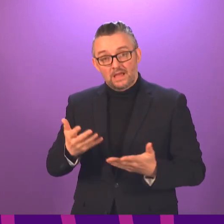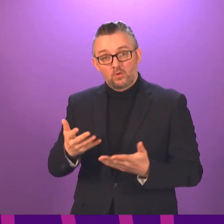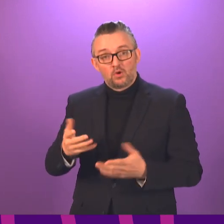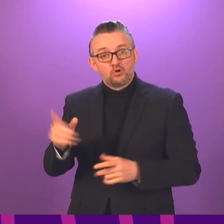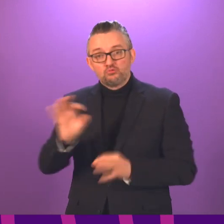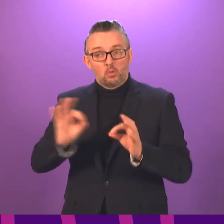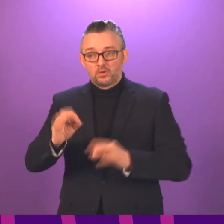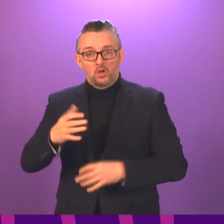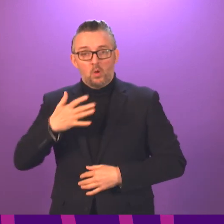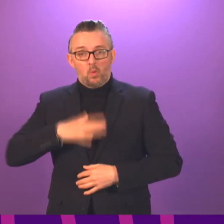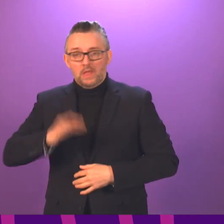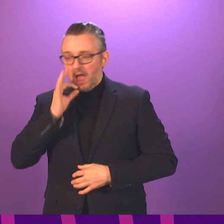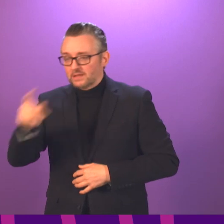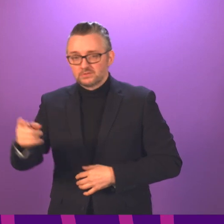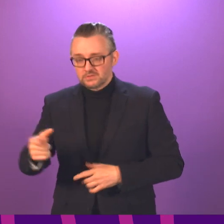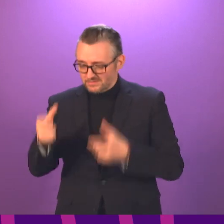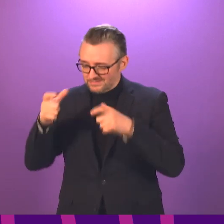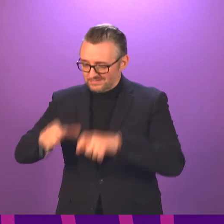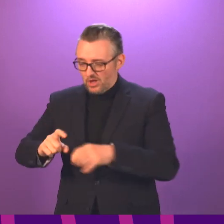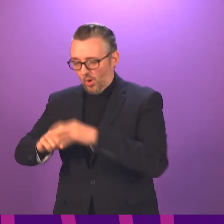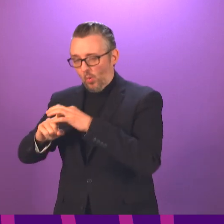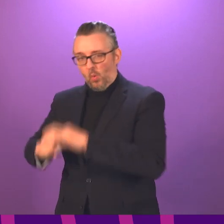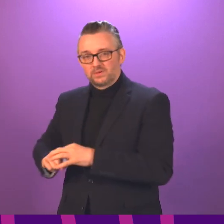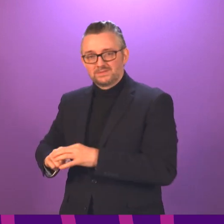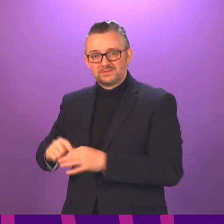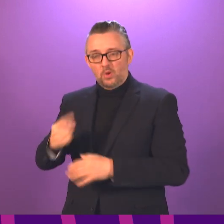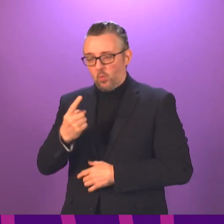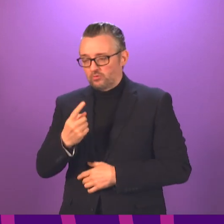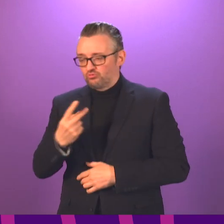reason. Nobody wants to ask people to quarantine for one day, two days, 10 days or whatever,